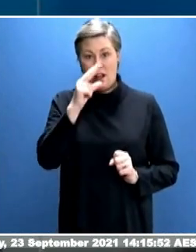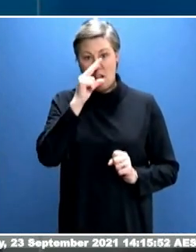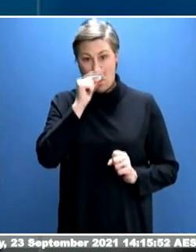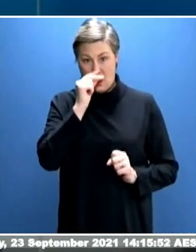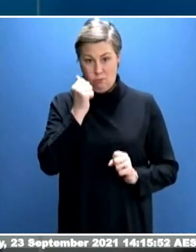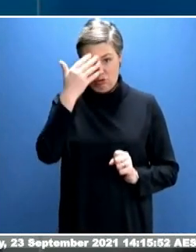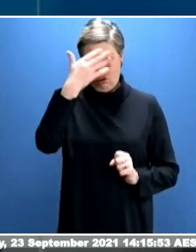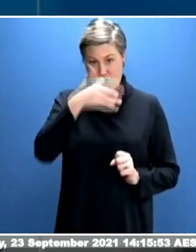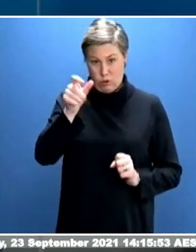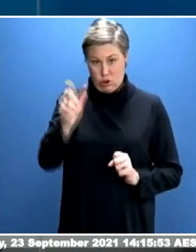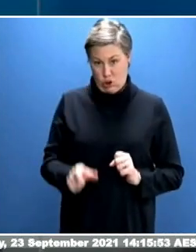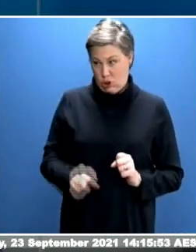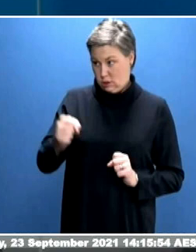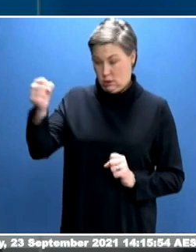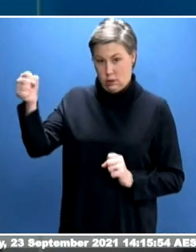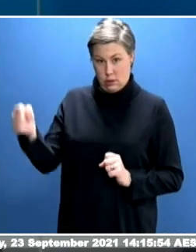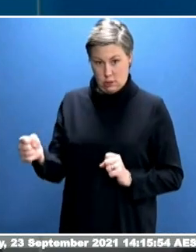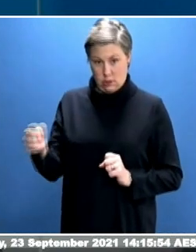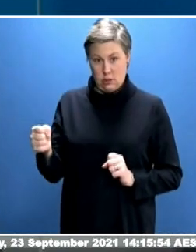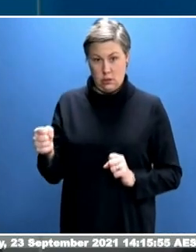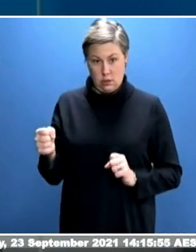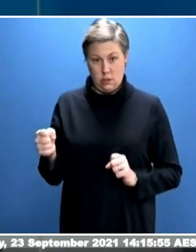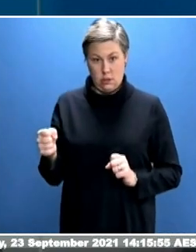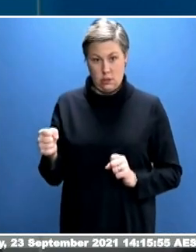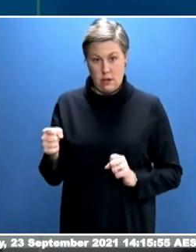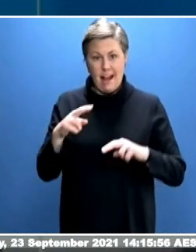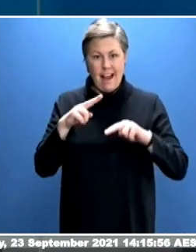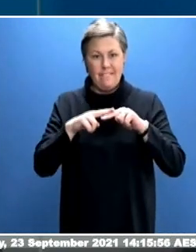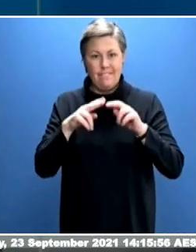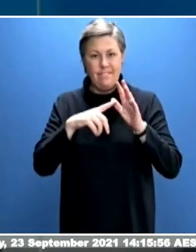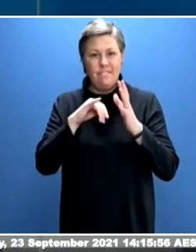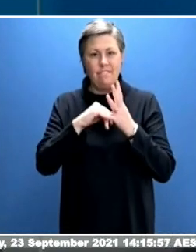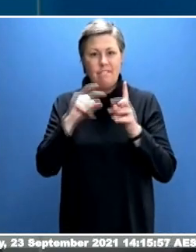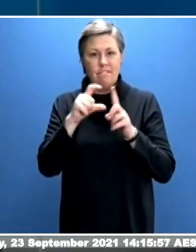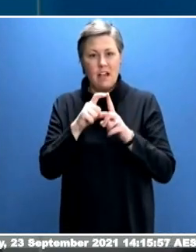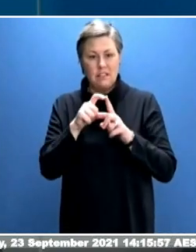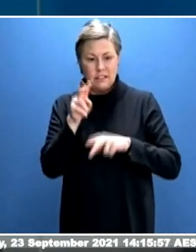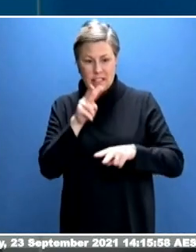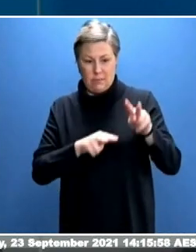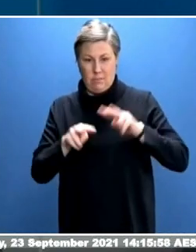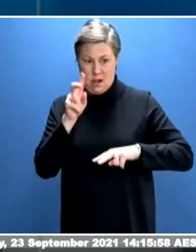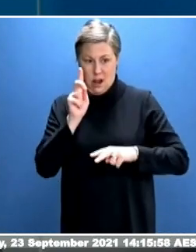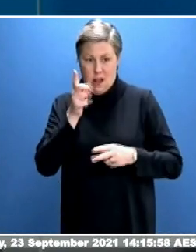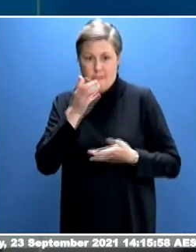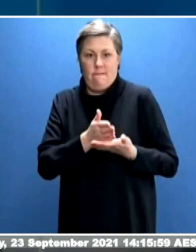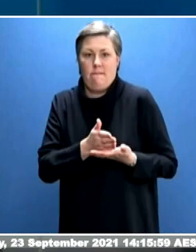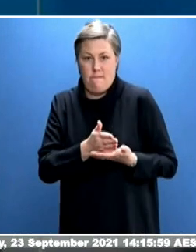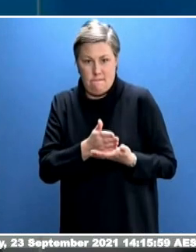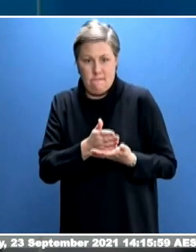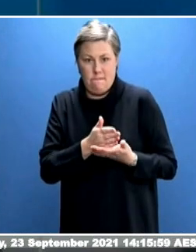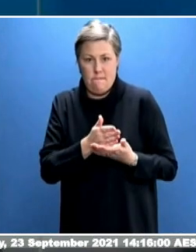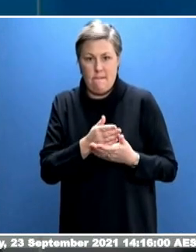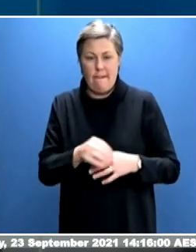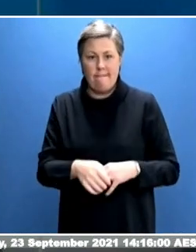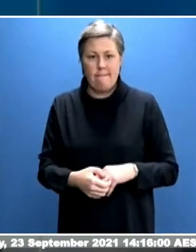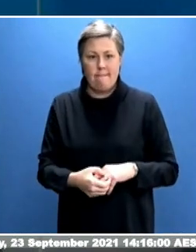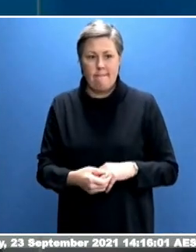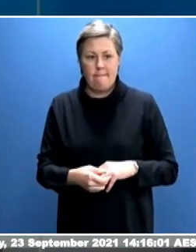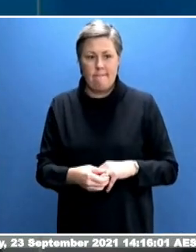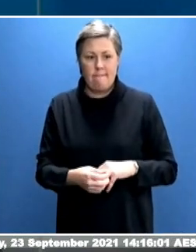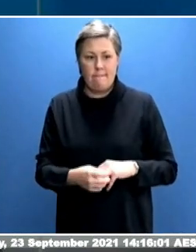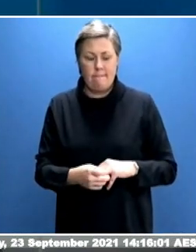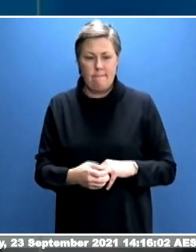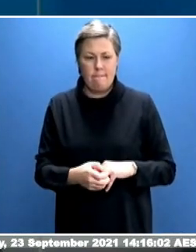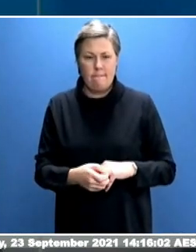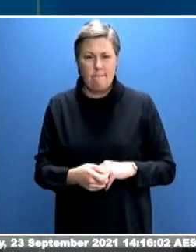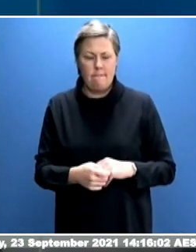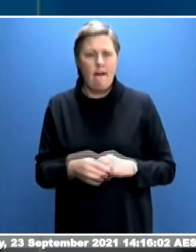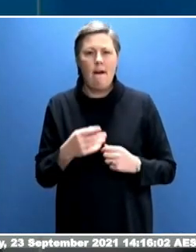a FASD assessment is being undertaken in relation to education, literacy and a